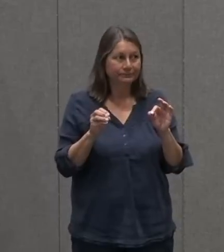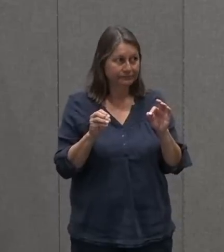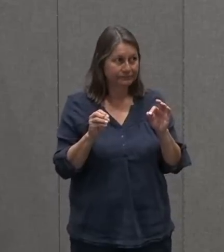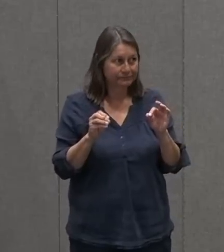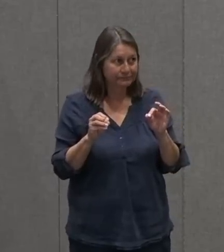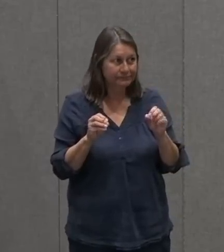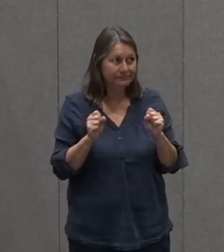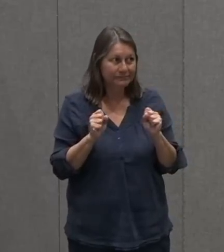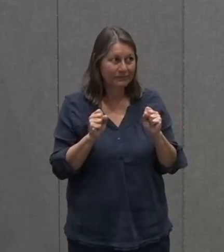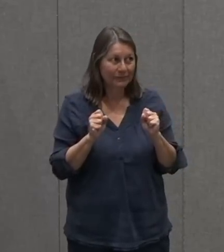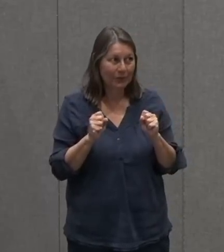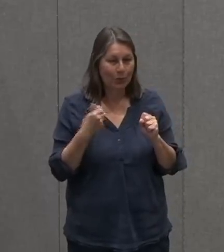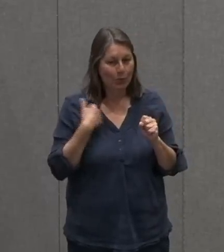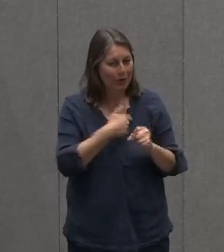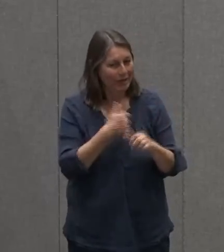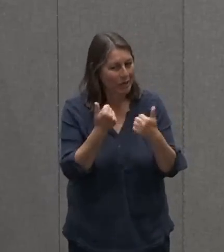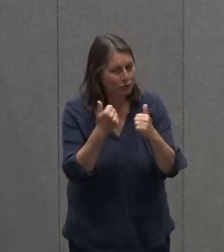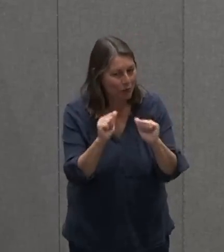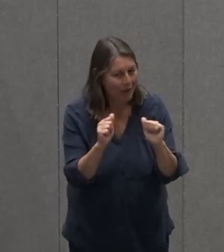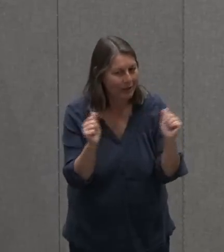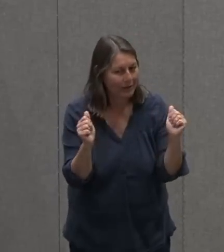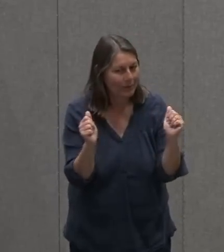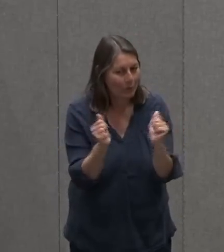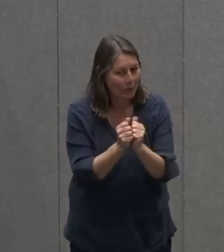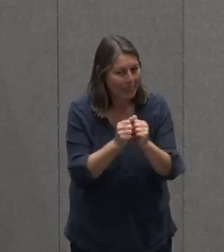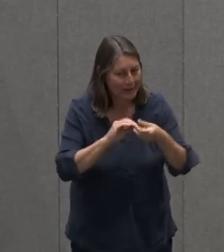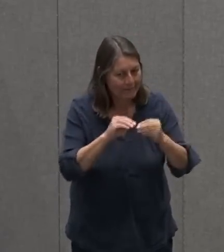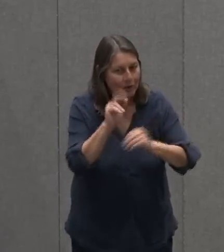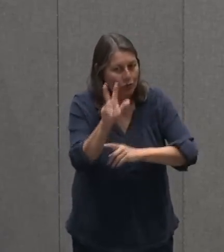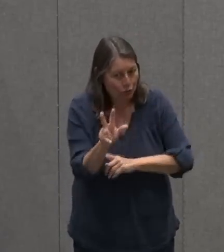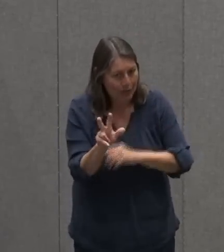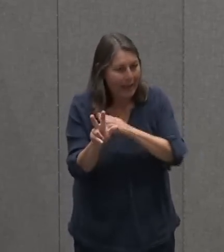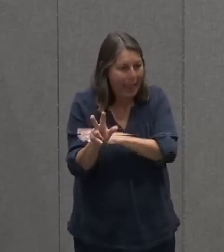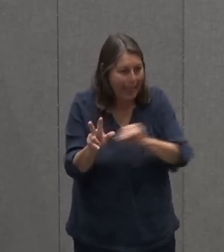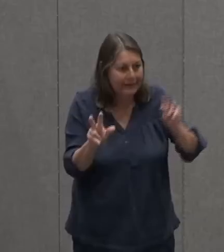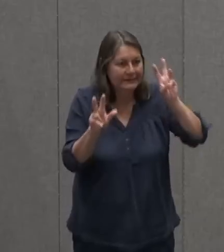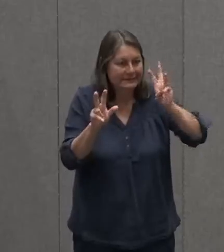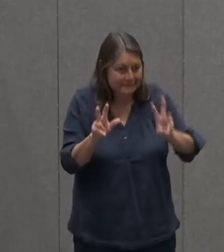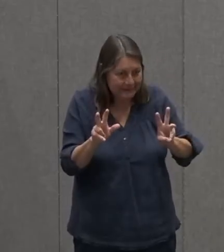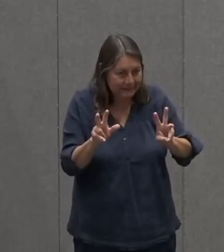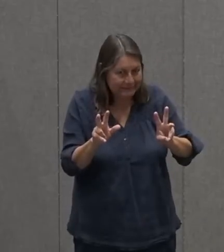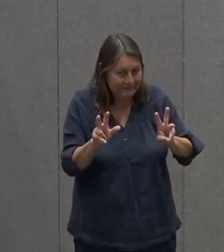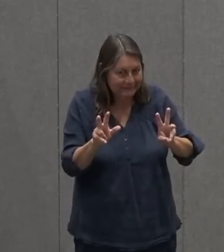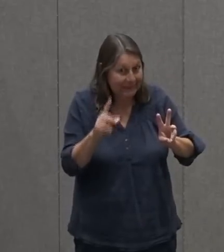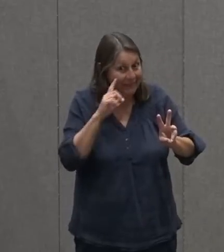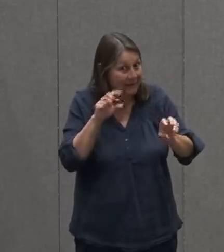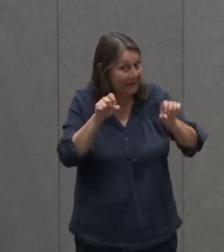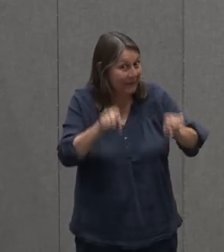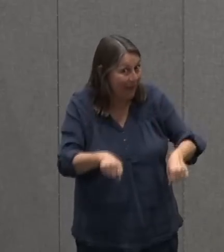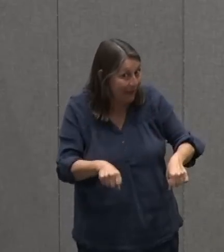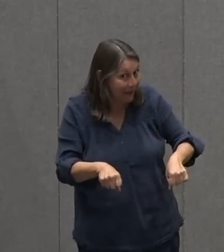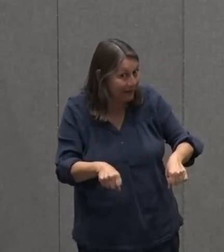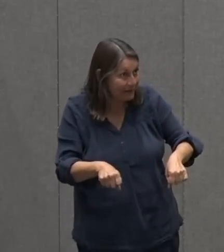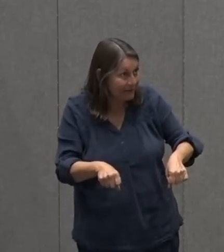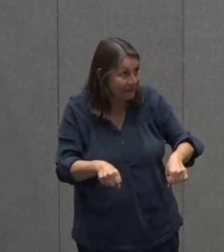but we'll try it with three and six. Do you think we can do it? I think we can do it.